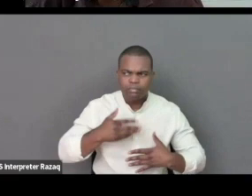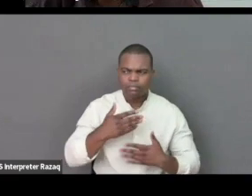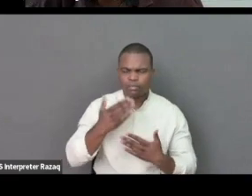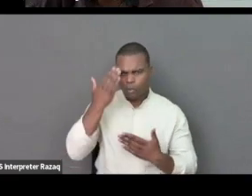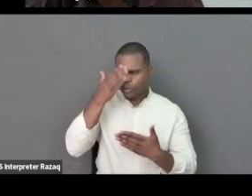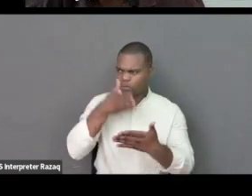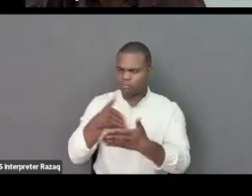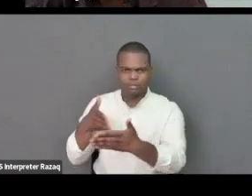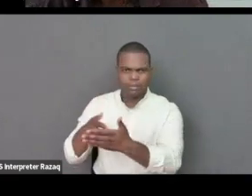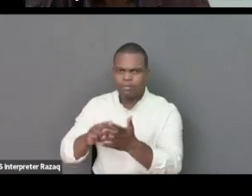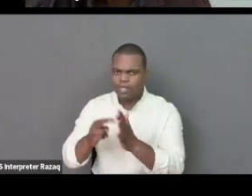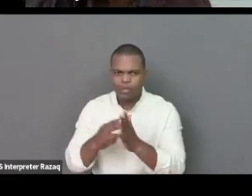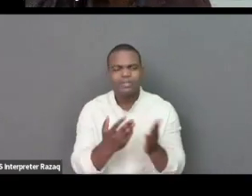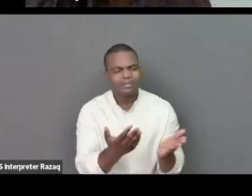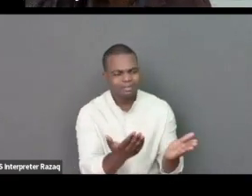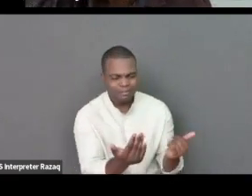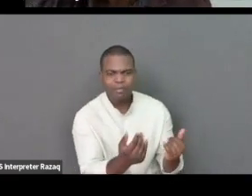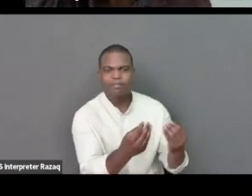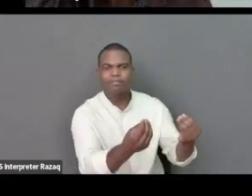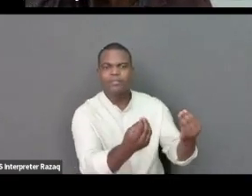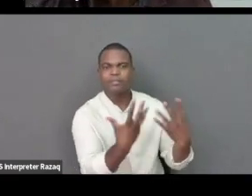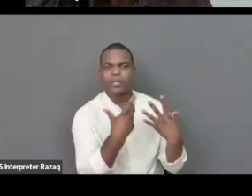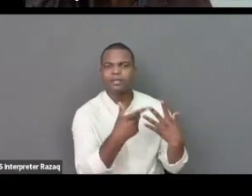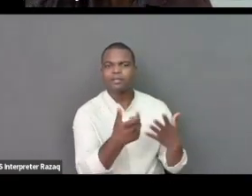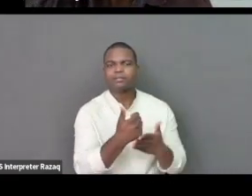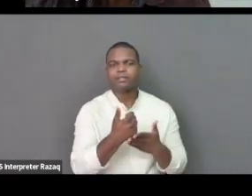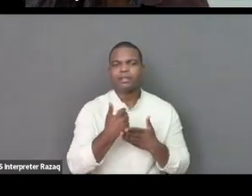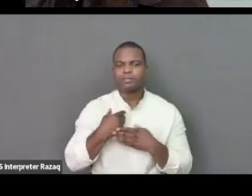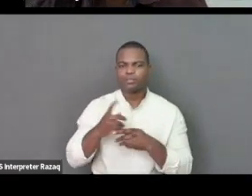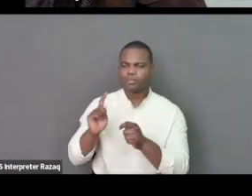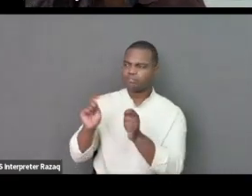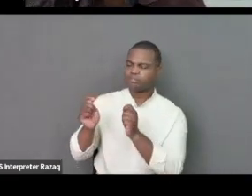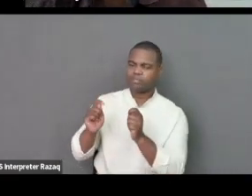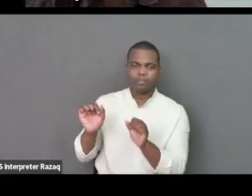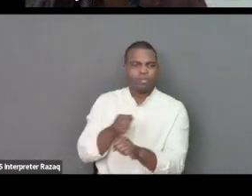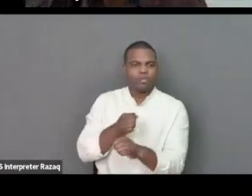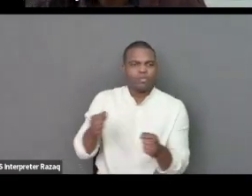struggle to -- sometimes struggle to make their websites